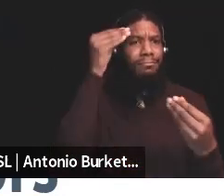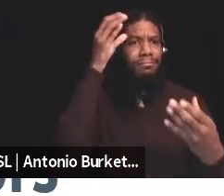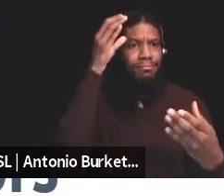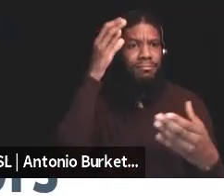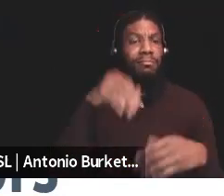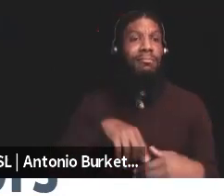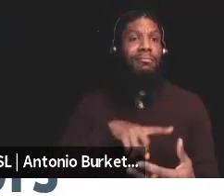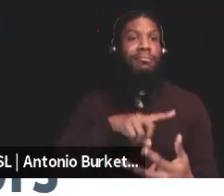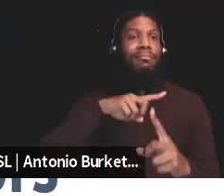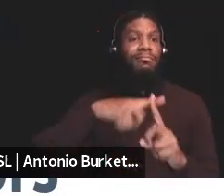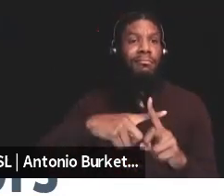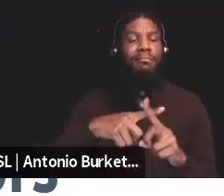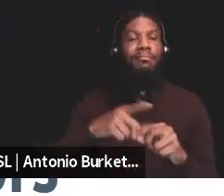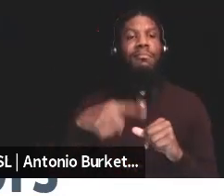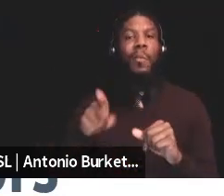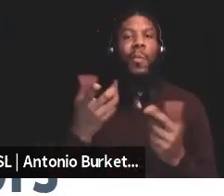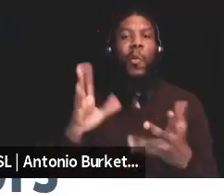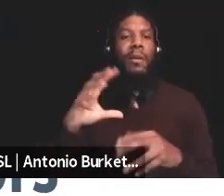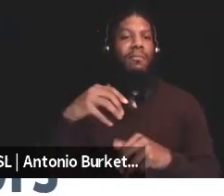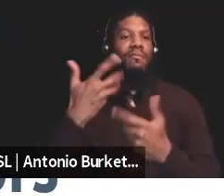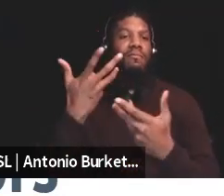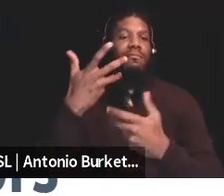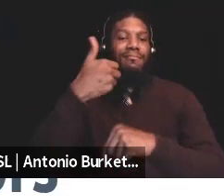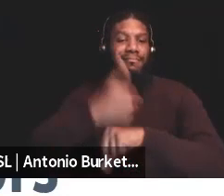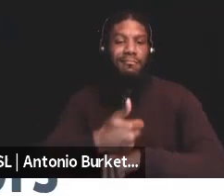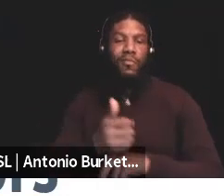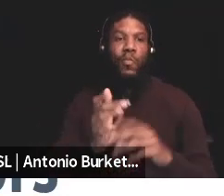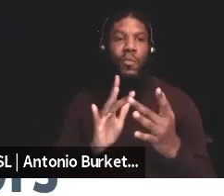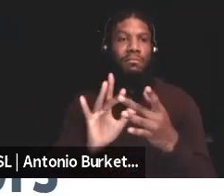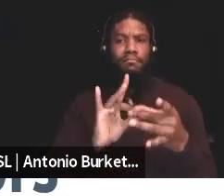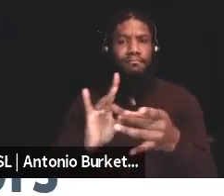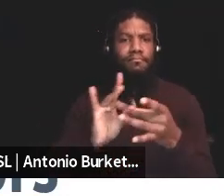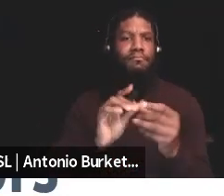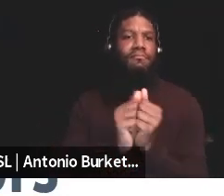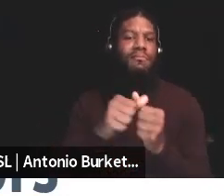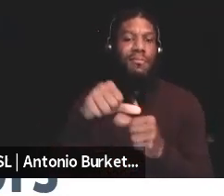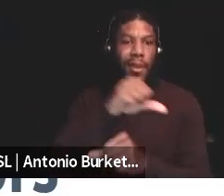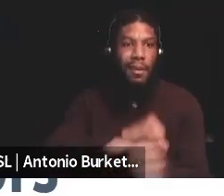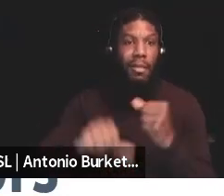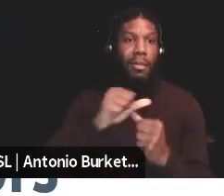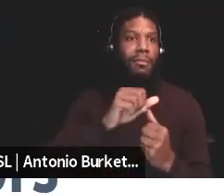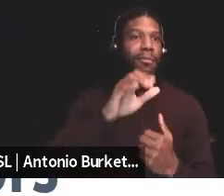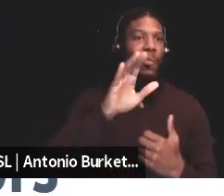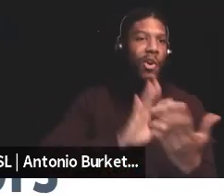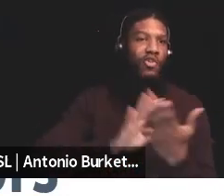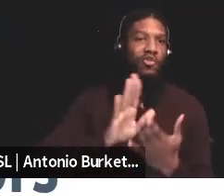they'd already established relationships with each other in-person, just hanging out in the